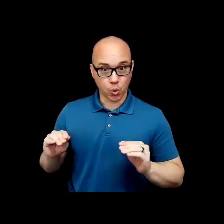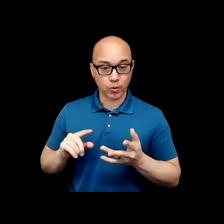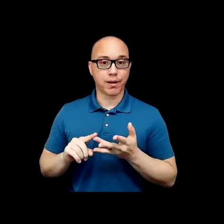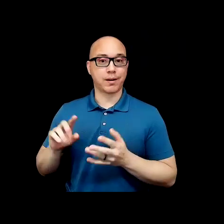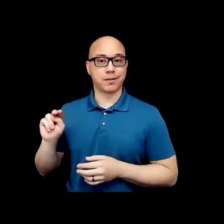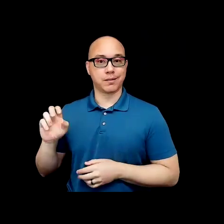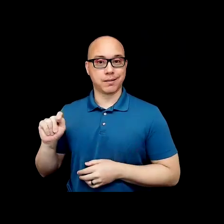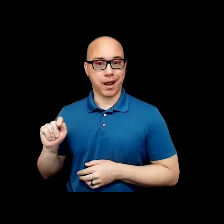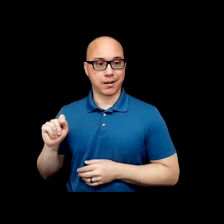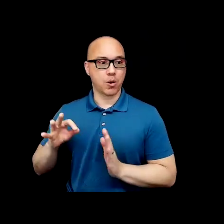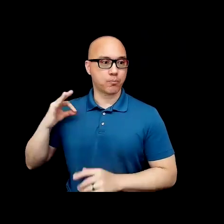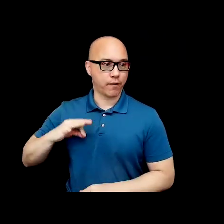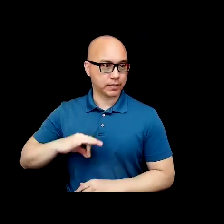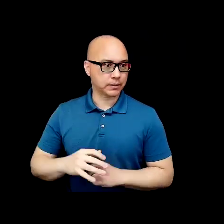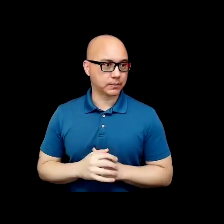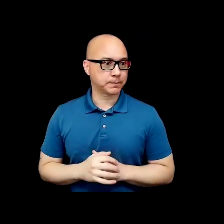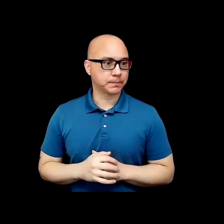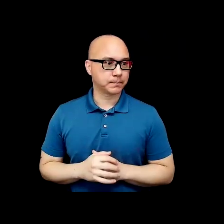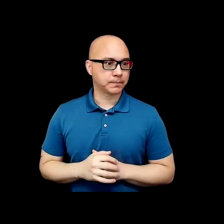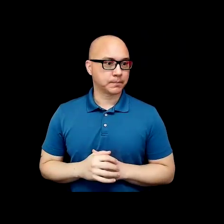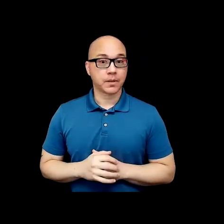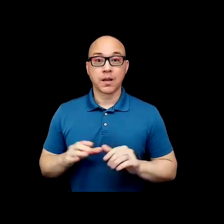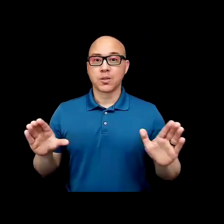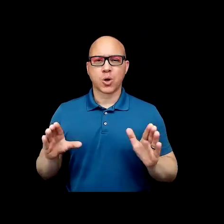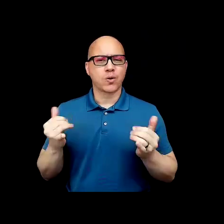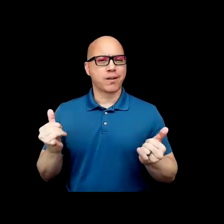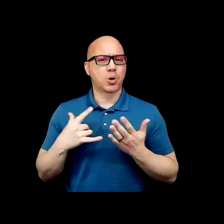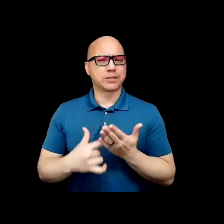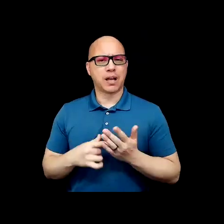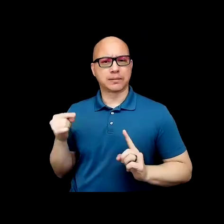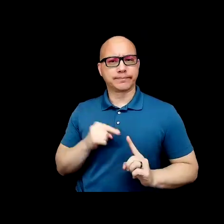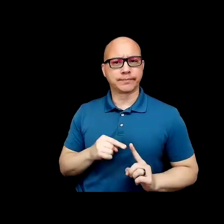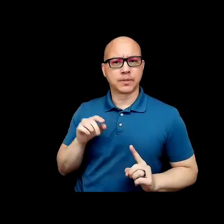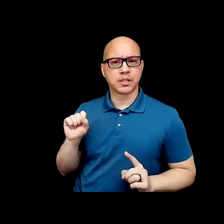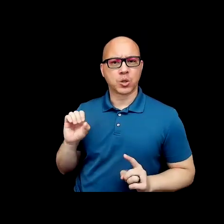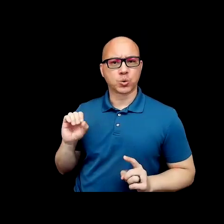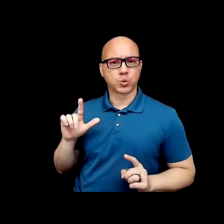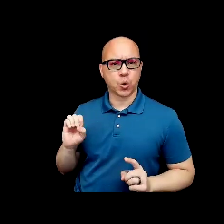So, let's start with the Sole Proprietor. Exactly who is a sole property other. A Sole Proprietor